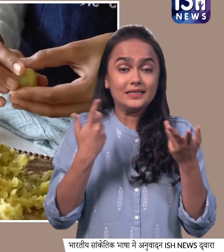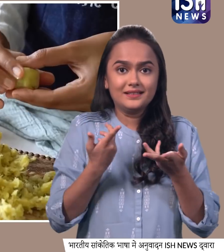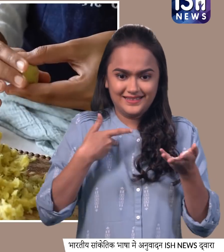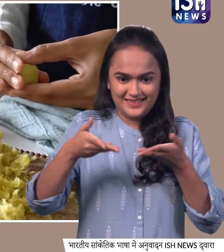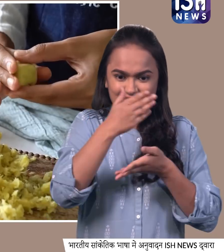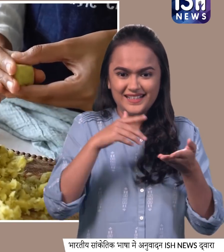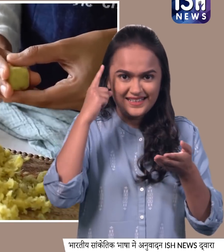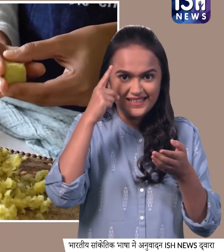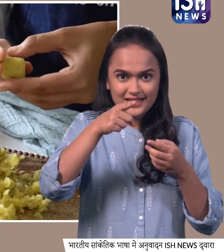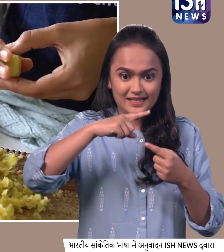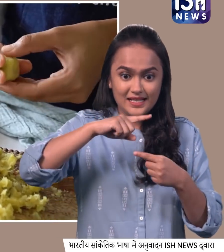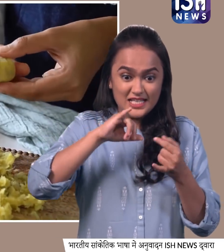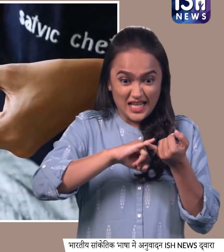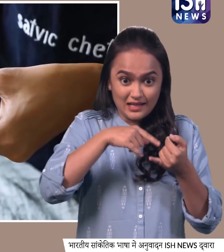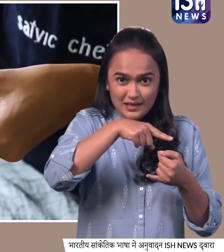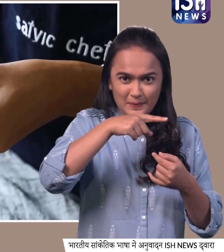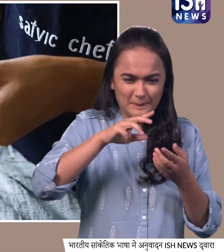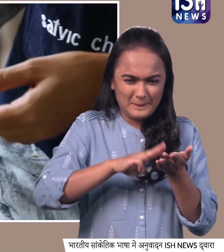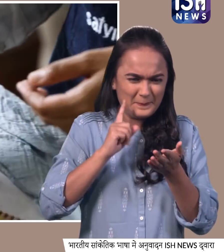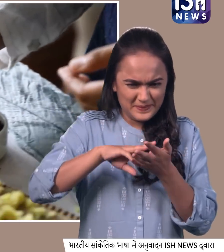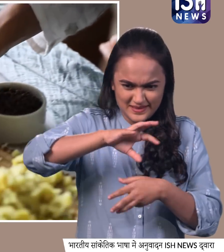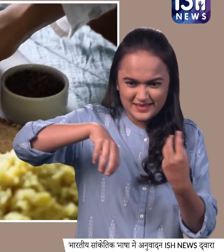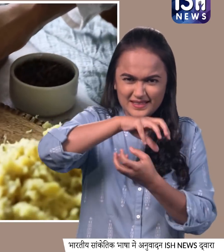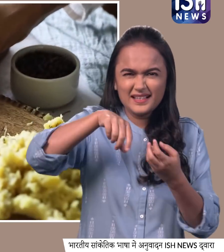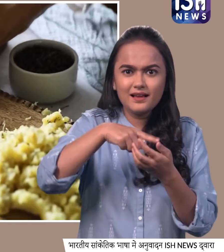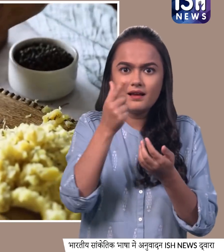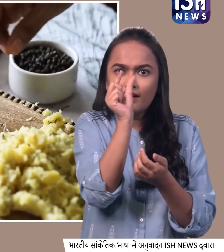We're going to make these small cubes using the sweet potato mix